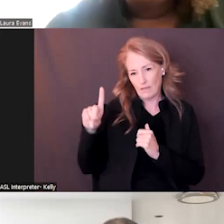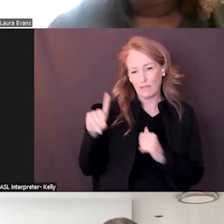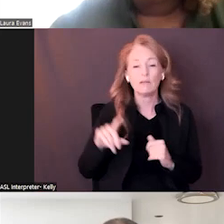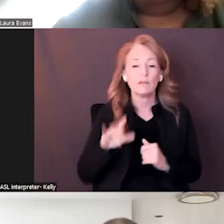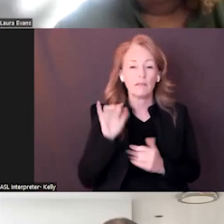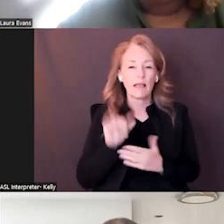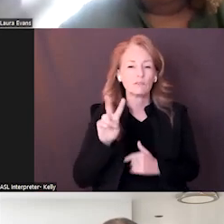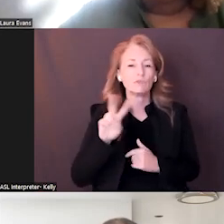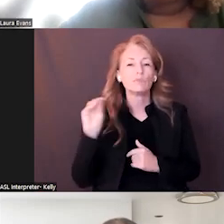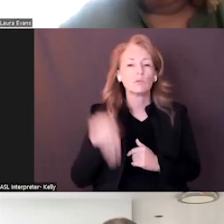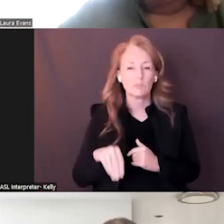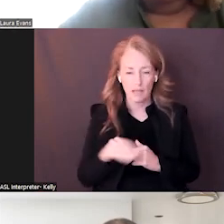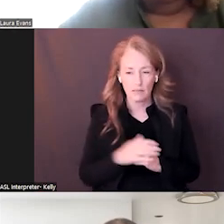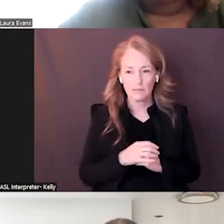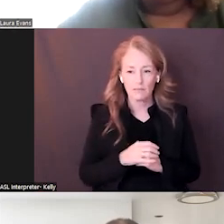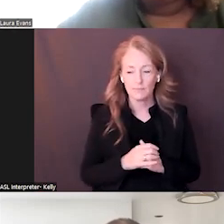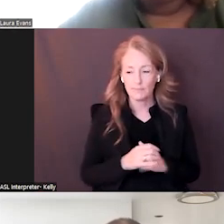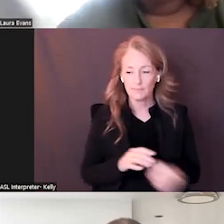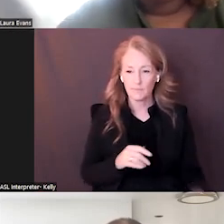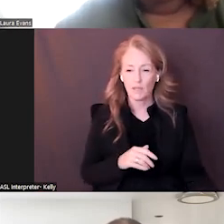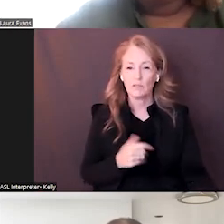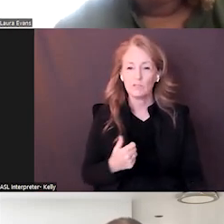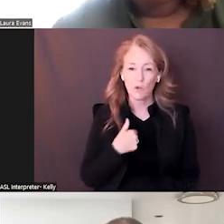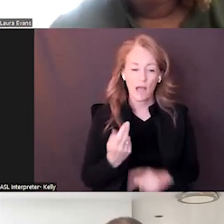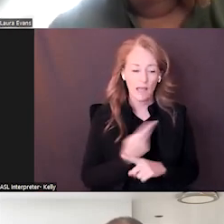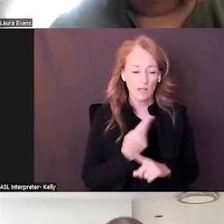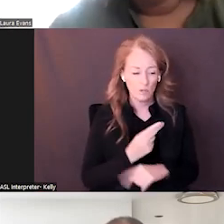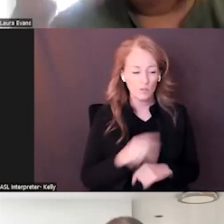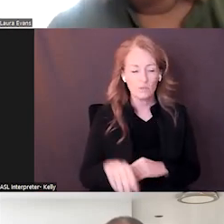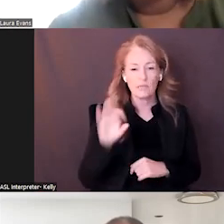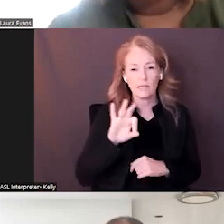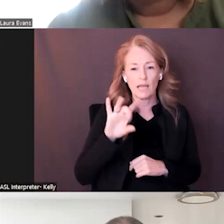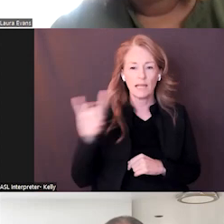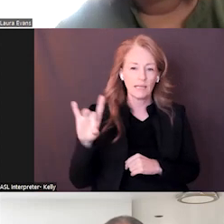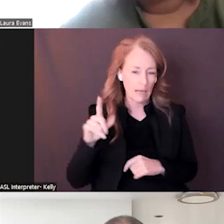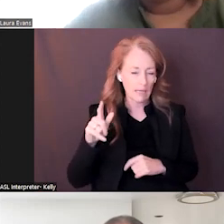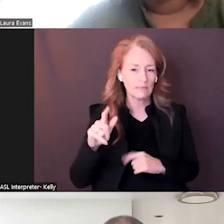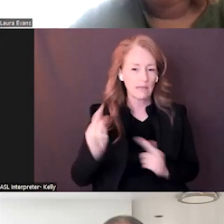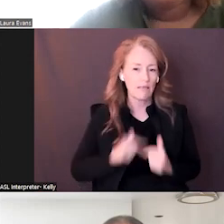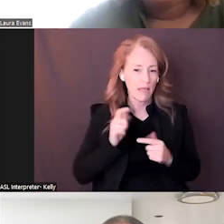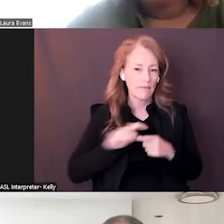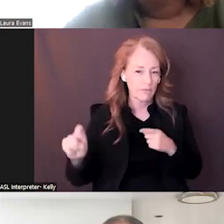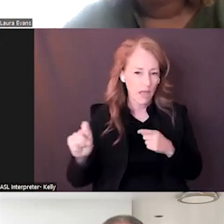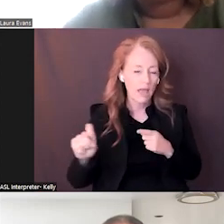SO I USED THE 988 LIFELINE 98% OF OUR CALLS AND TEXTS ARE